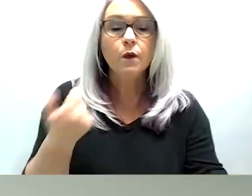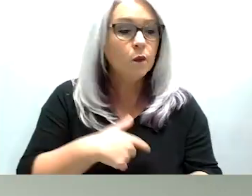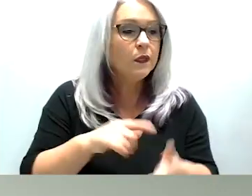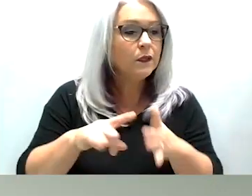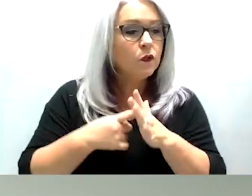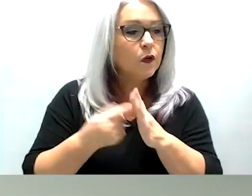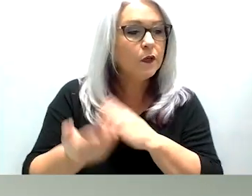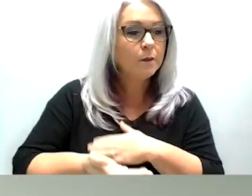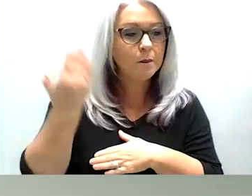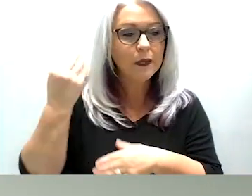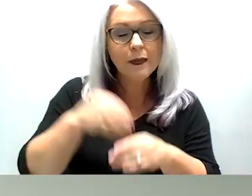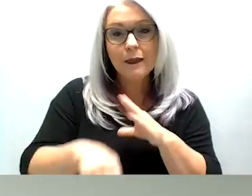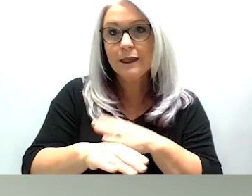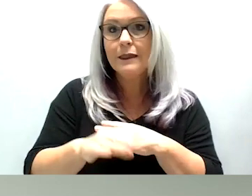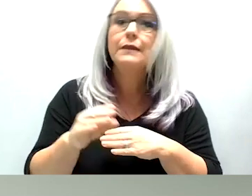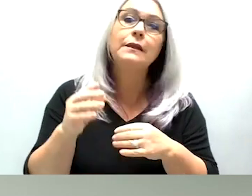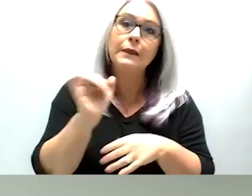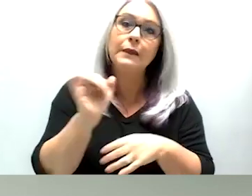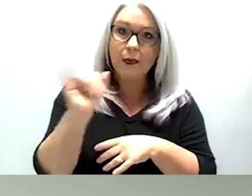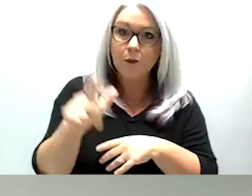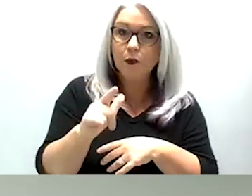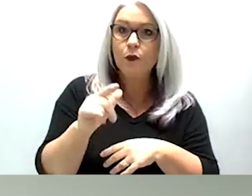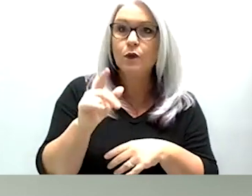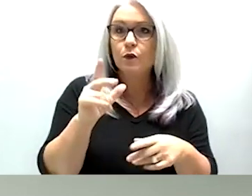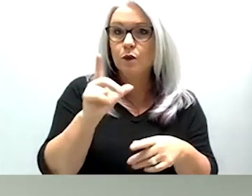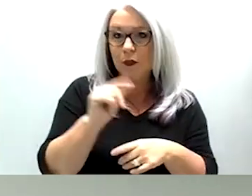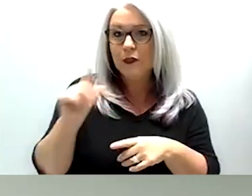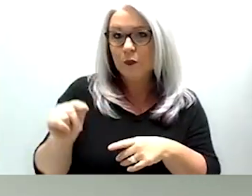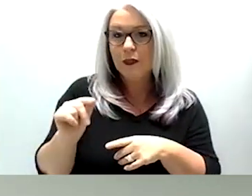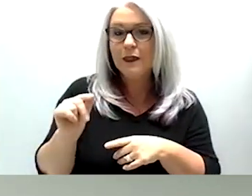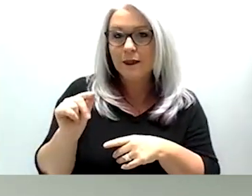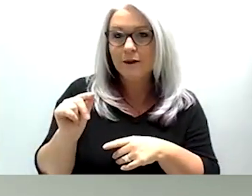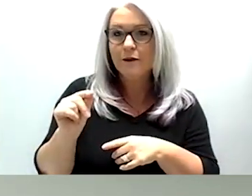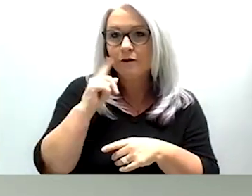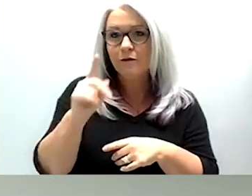back in April of 2020. So very